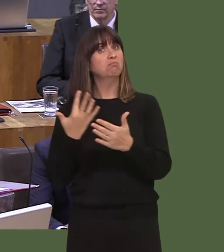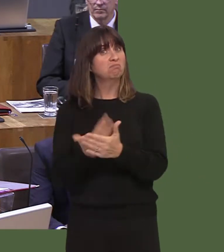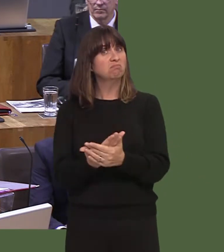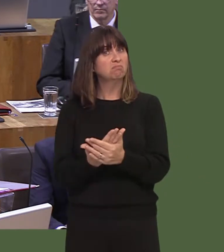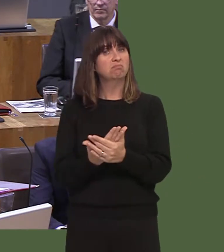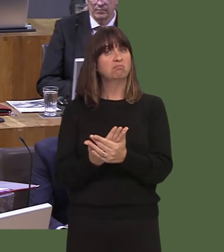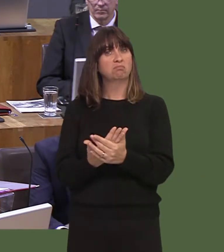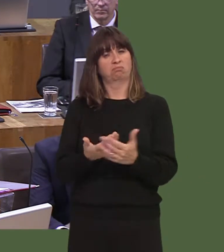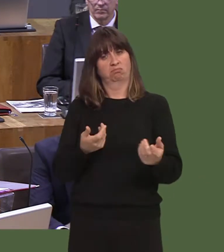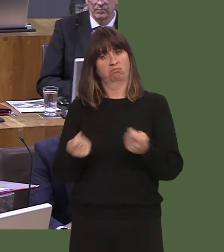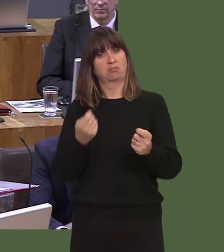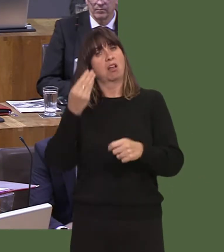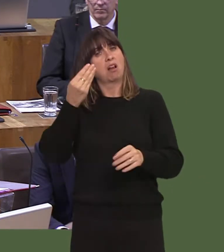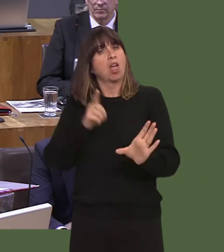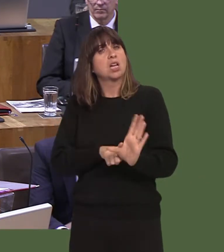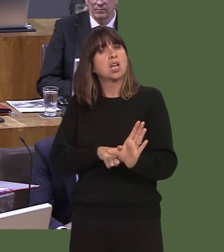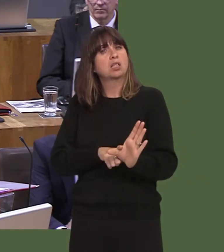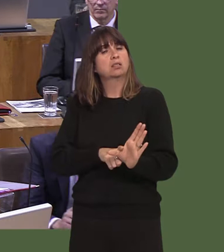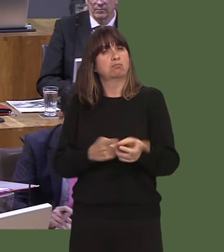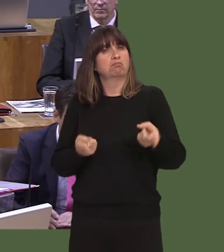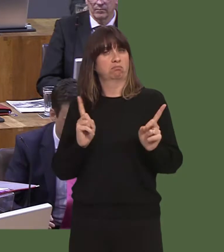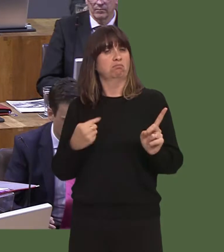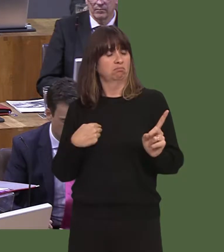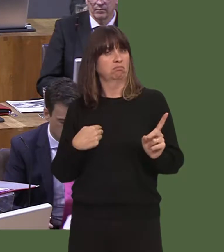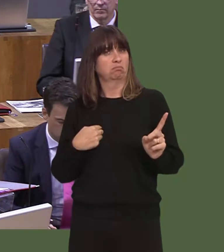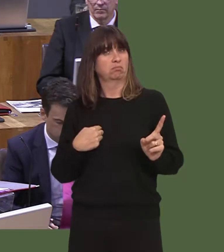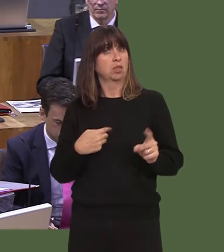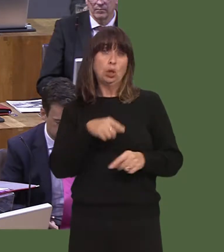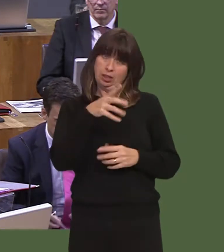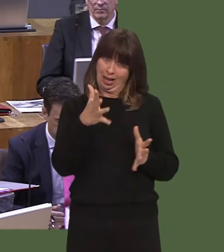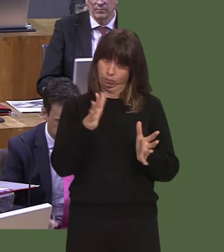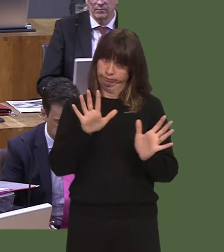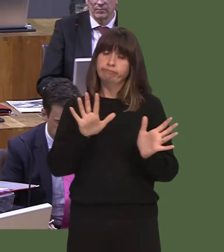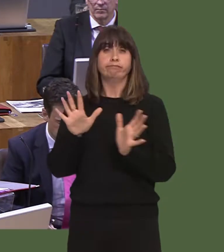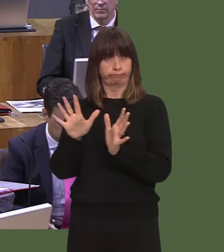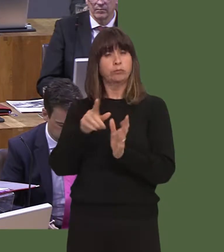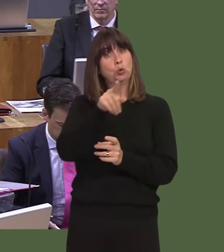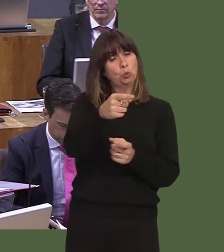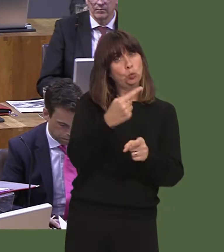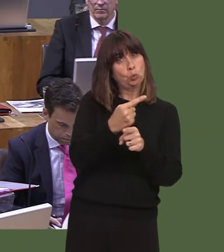for the past nine years. Now, letís focus on one thing he has said, which I think is fair to point out to him.